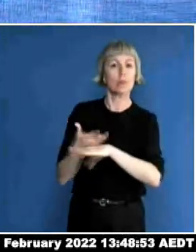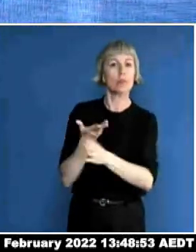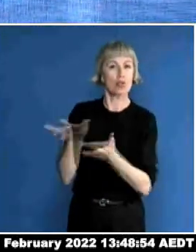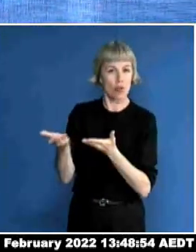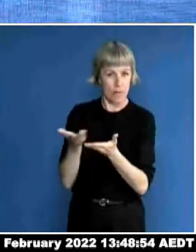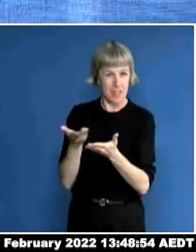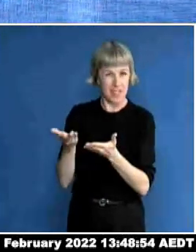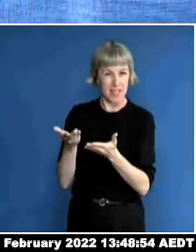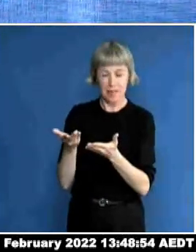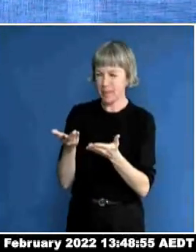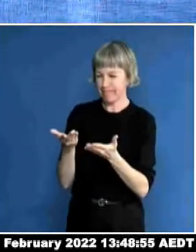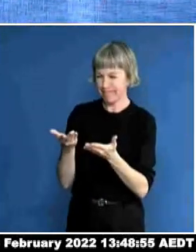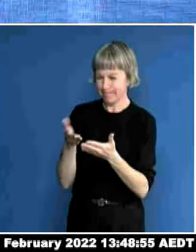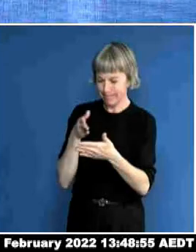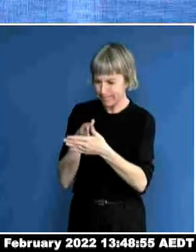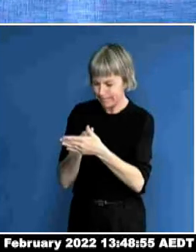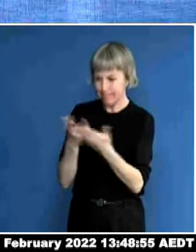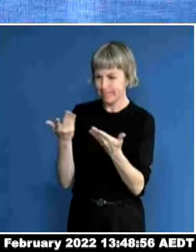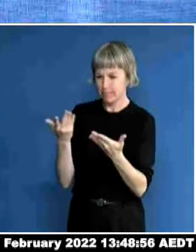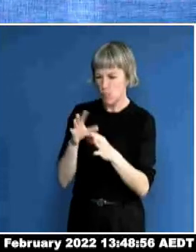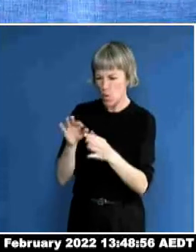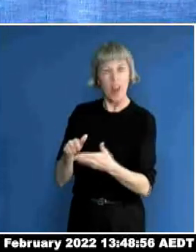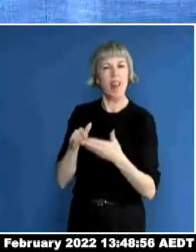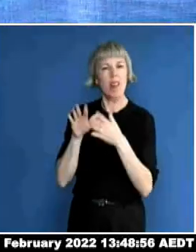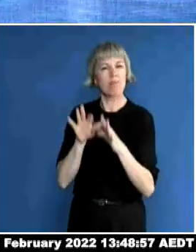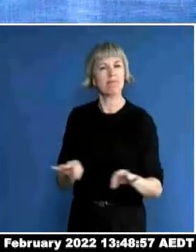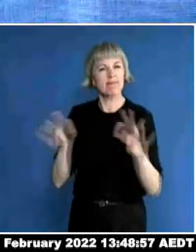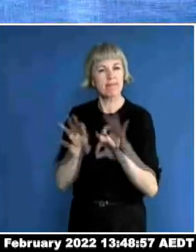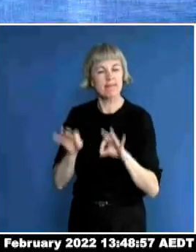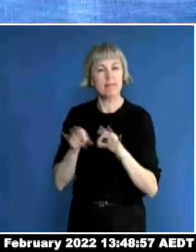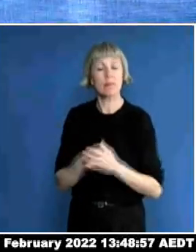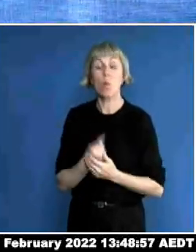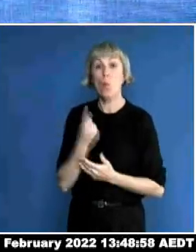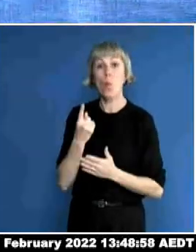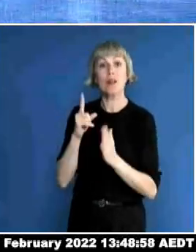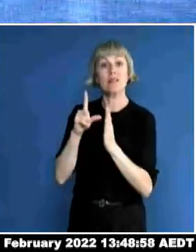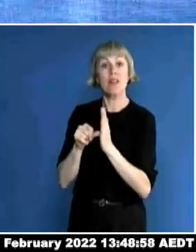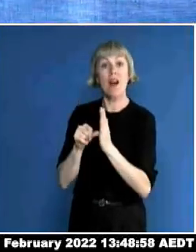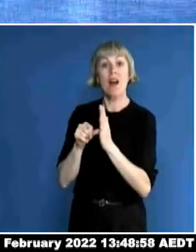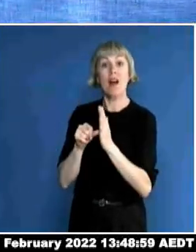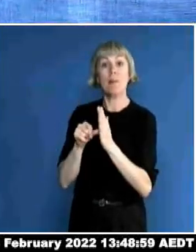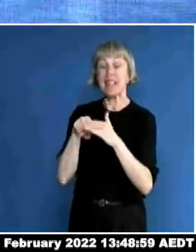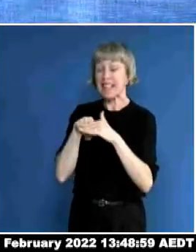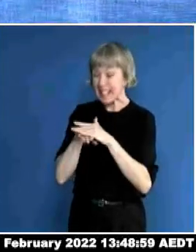And at one of the appointments, your then job coach said "Why don't you go and get